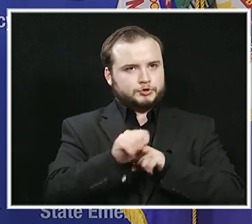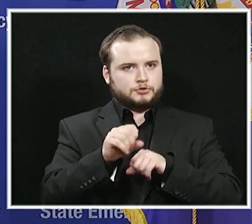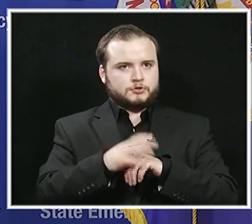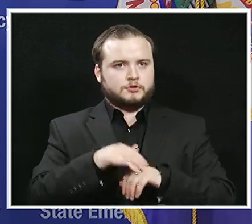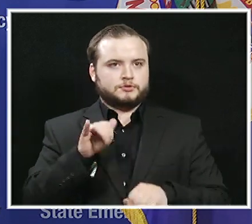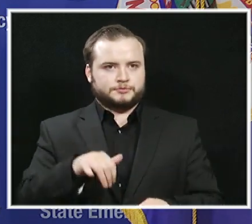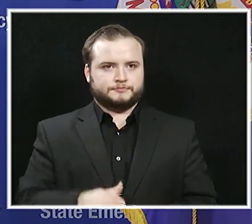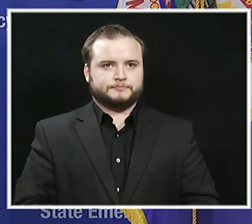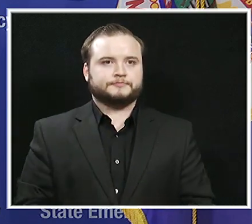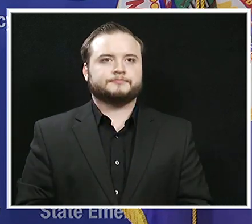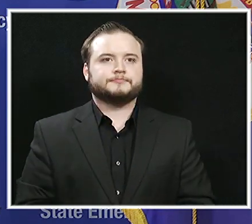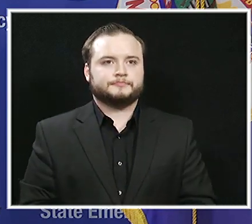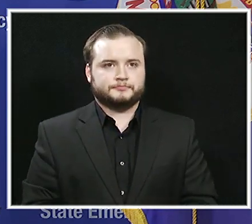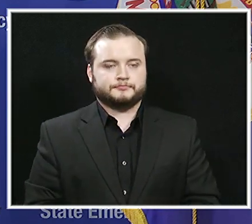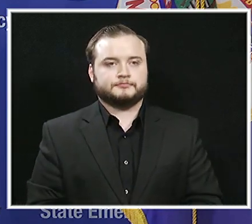question. We are working on doing it.